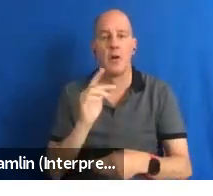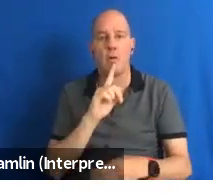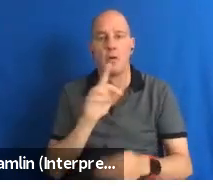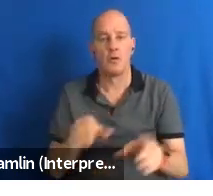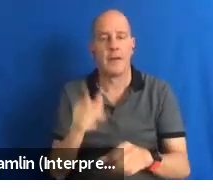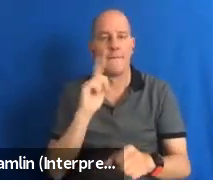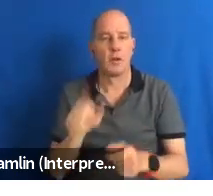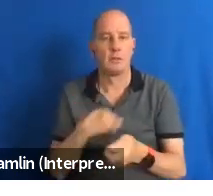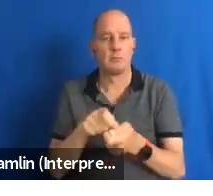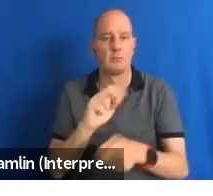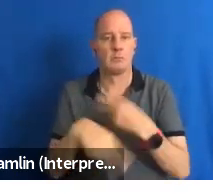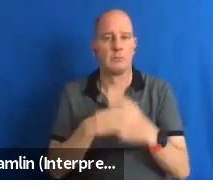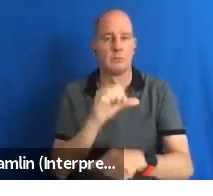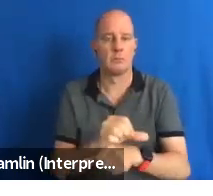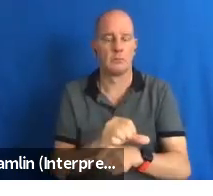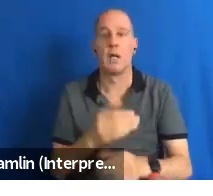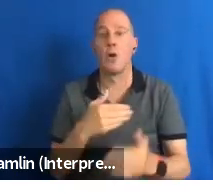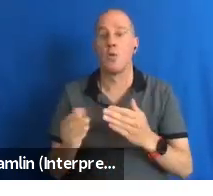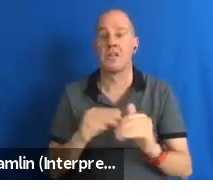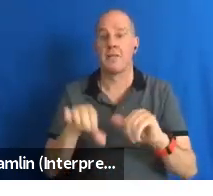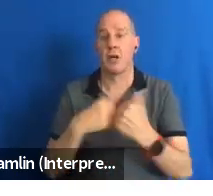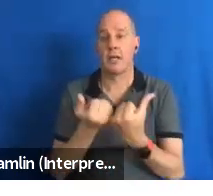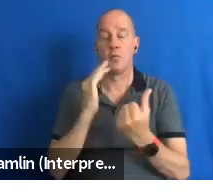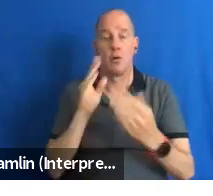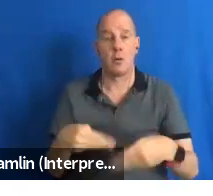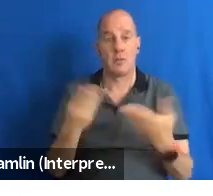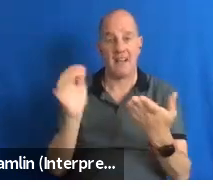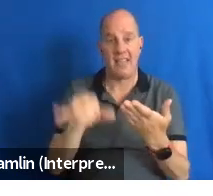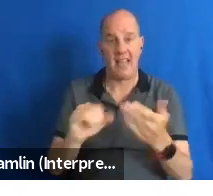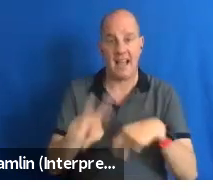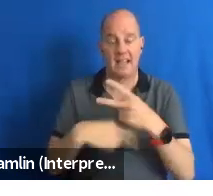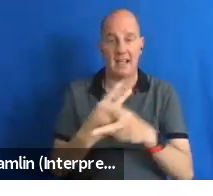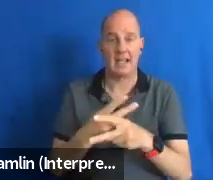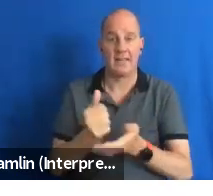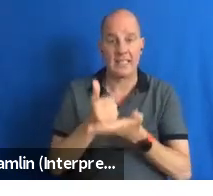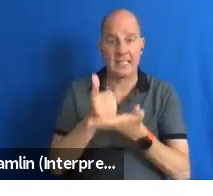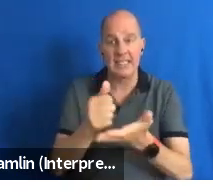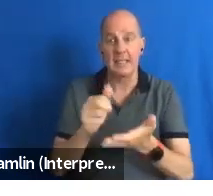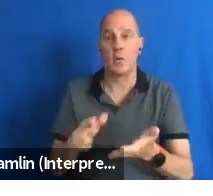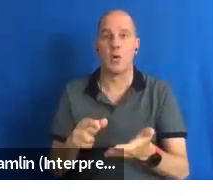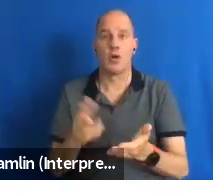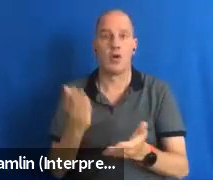might be either providing this type of assistance or services should work with their emergency state